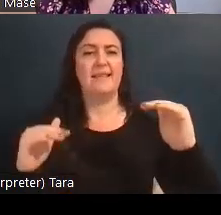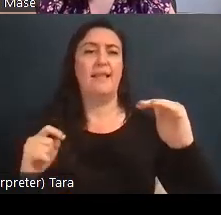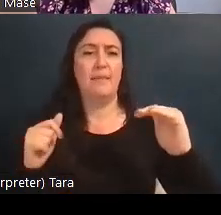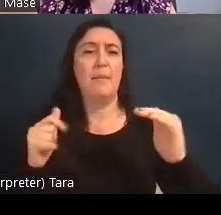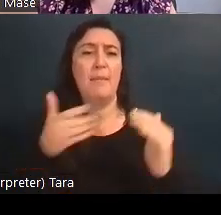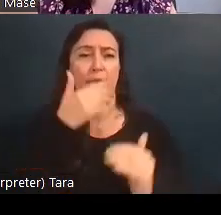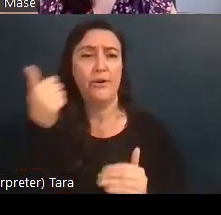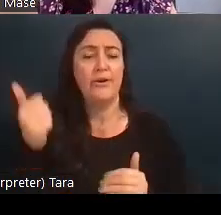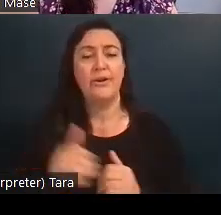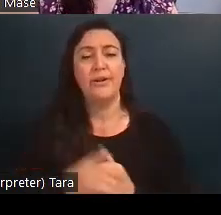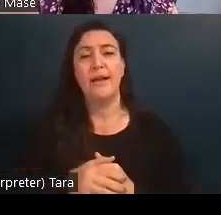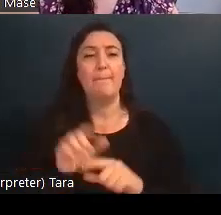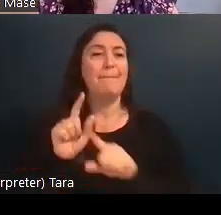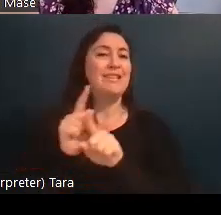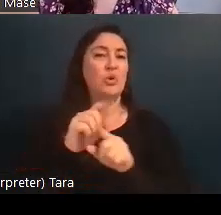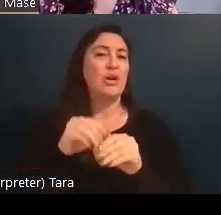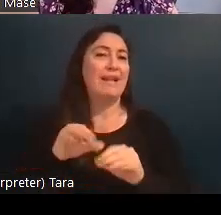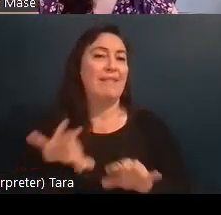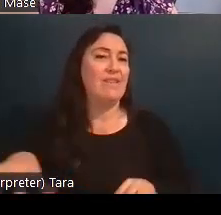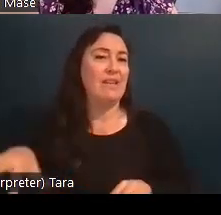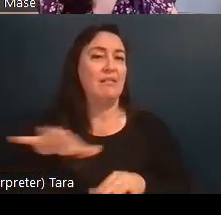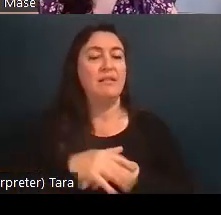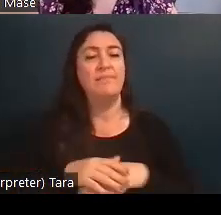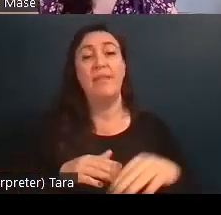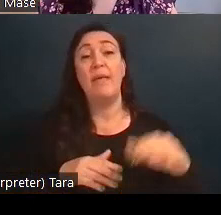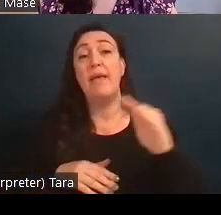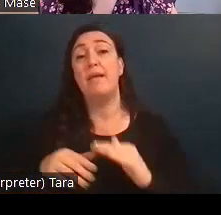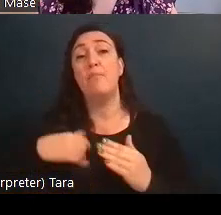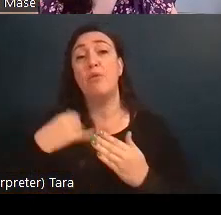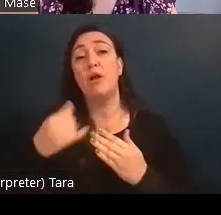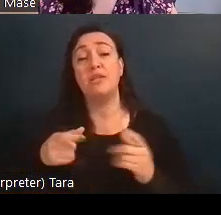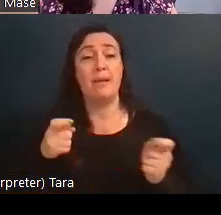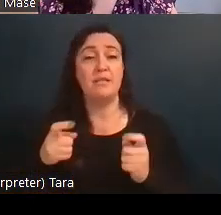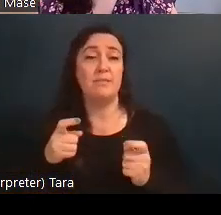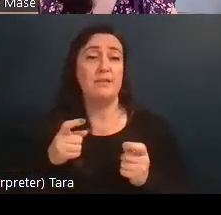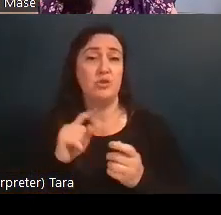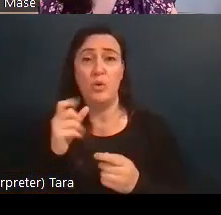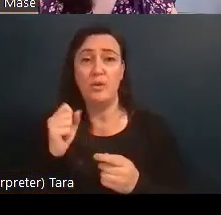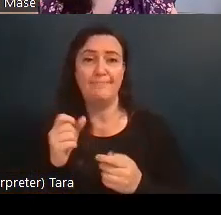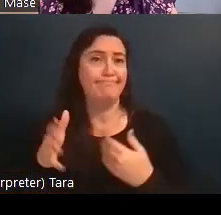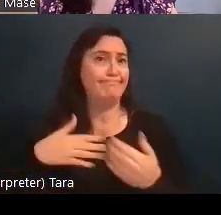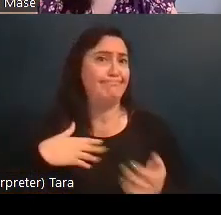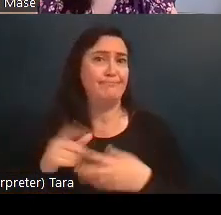And then finally project management tools from from any field that does not need to be agricultural can really help